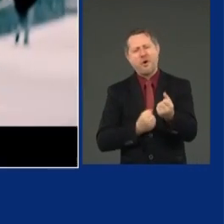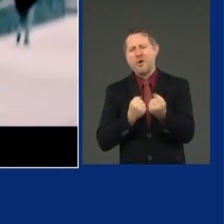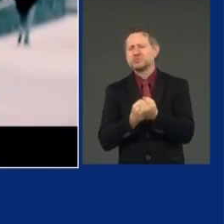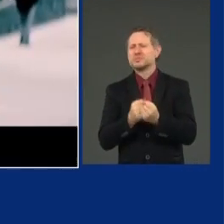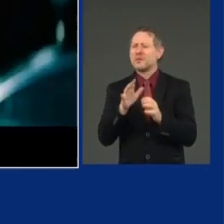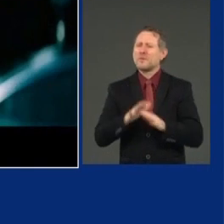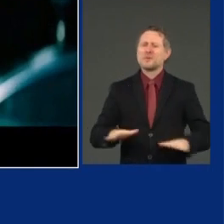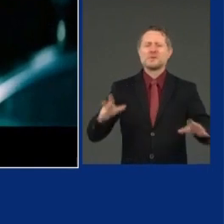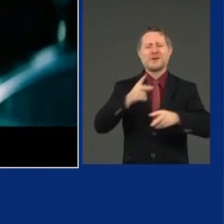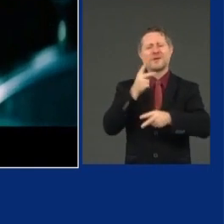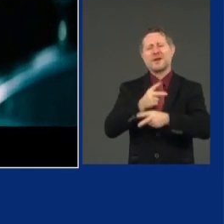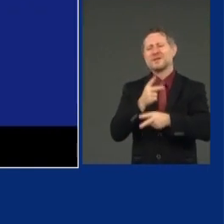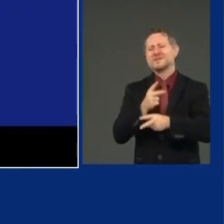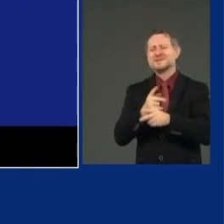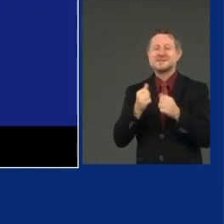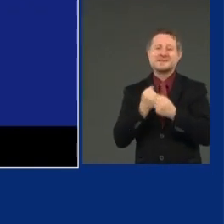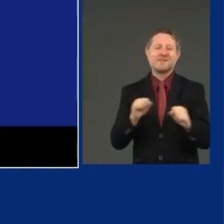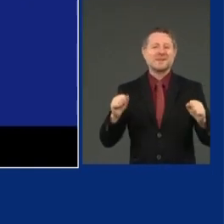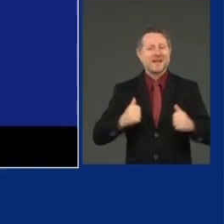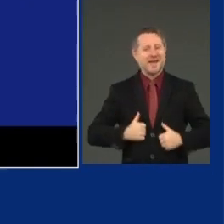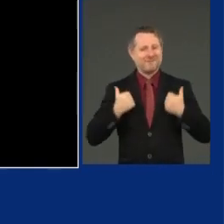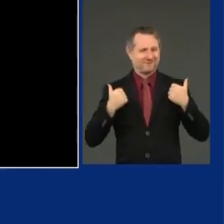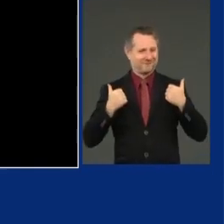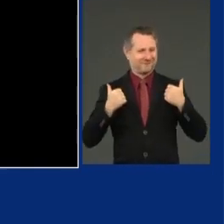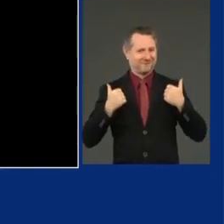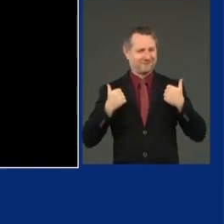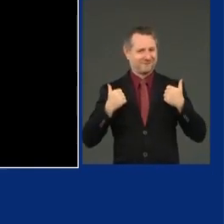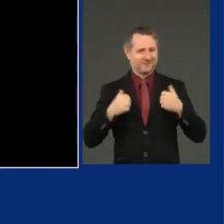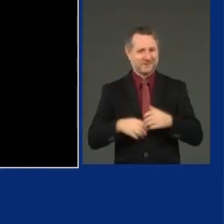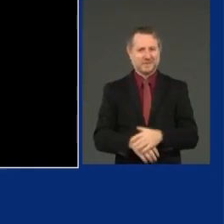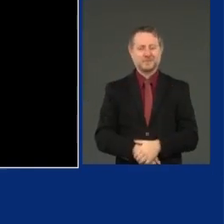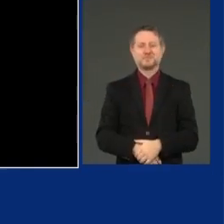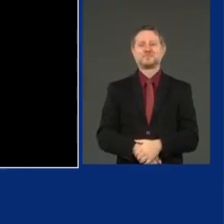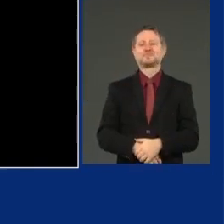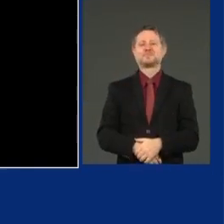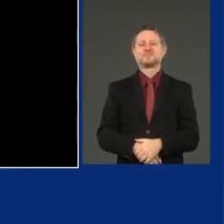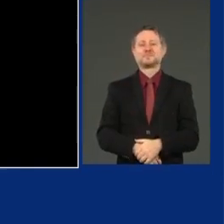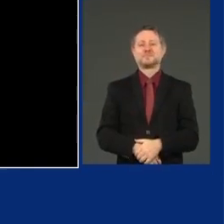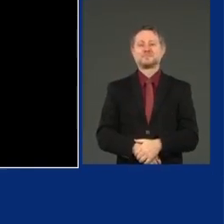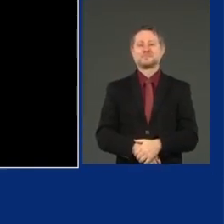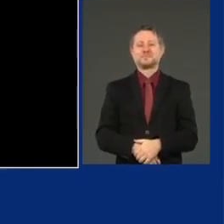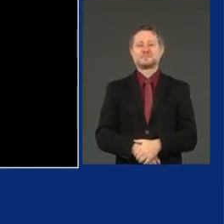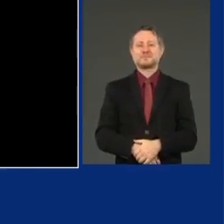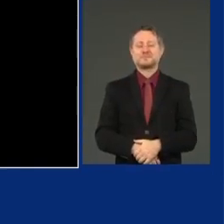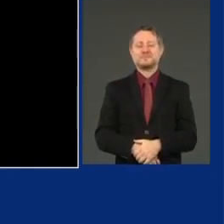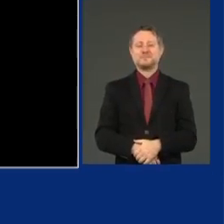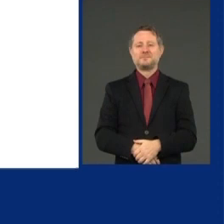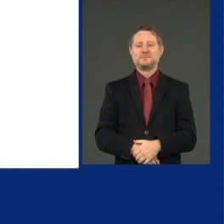DANCE TOGETHER. GO TO THE THEATER. SEE OUR FAMILY. CONTINUE TO SHOW SUPPORT. TAKE CARE OF EACH OTHER.